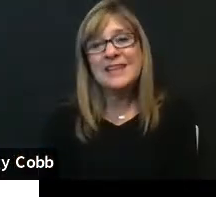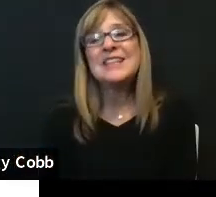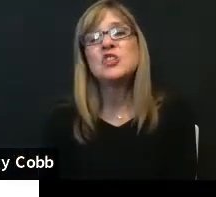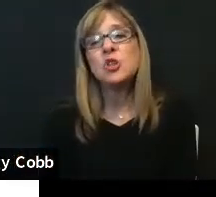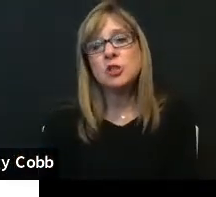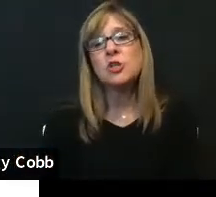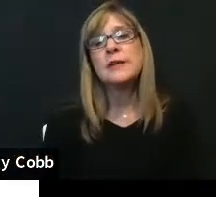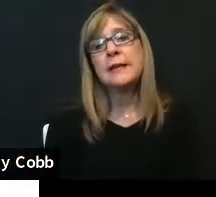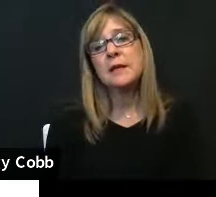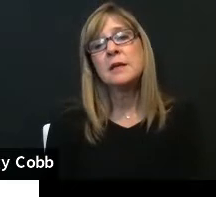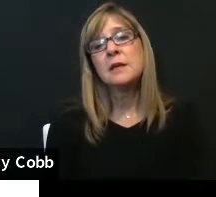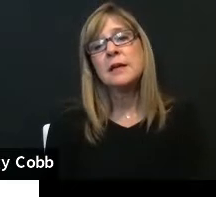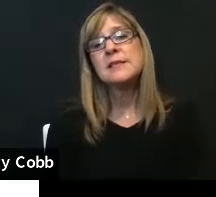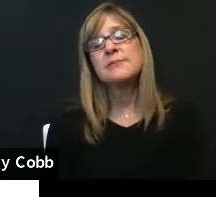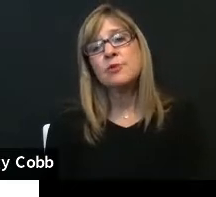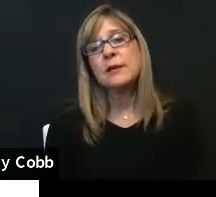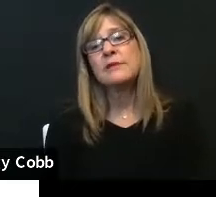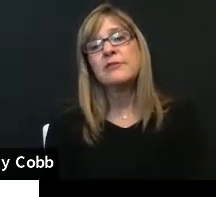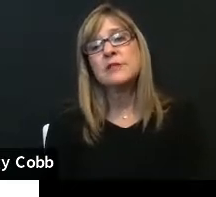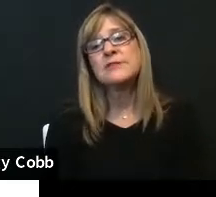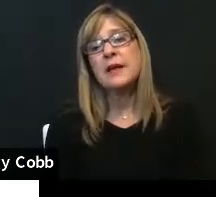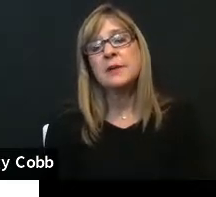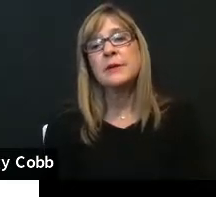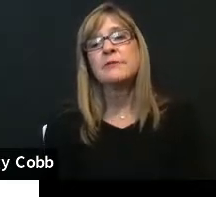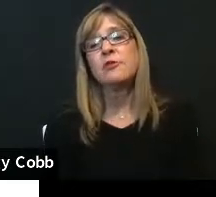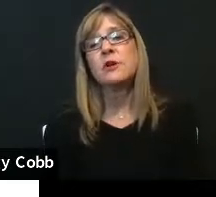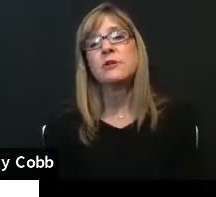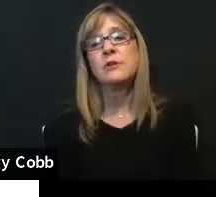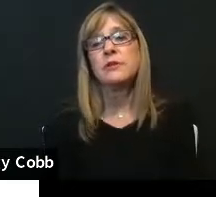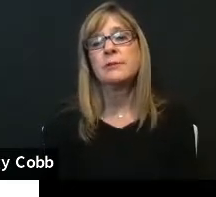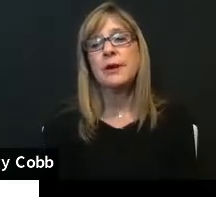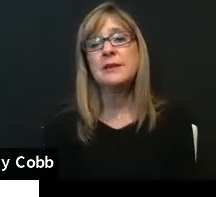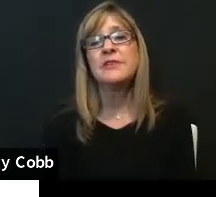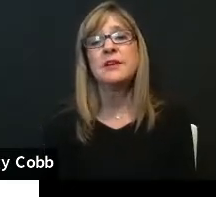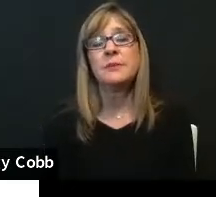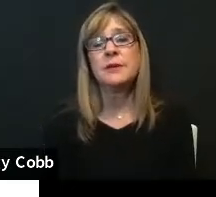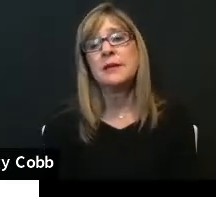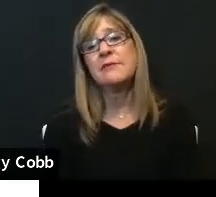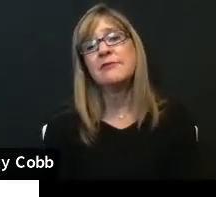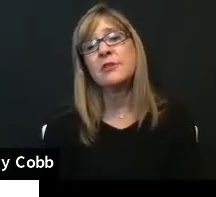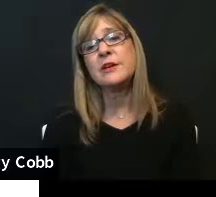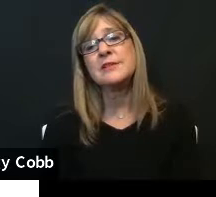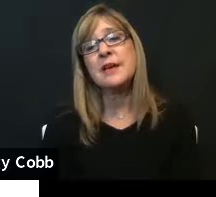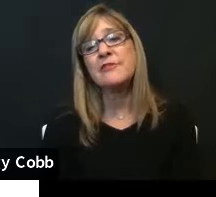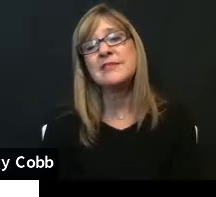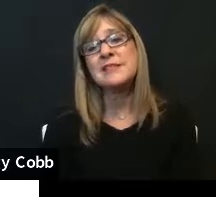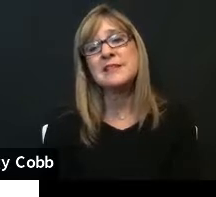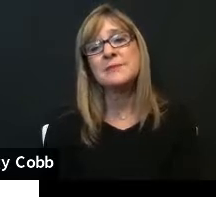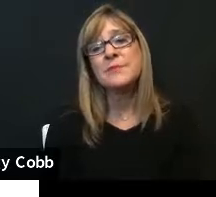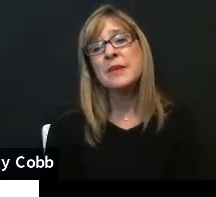The initial learning is important for development, for their brain development and for their self-esteem.